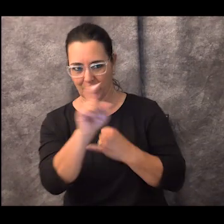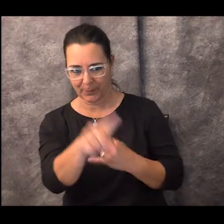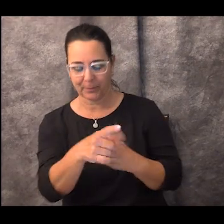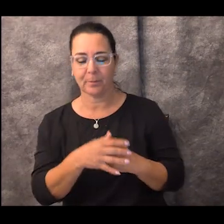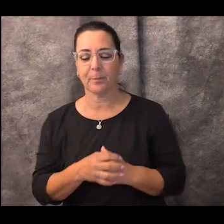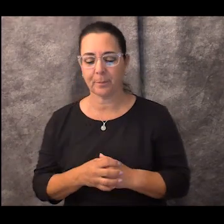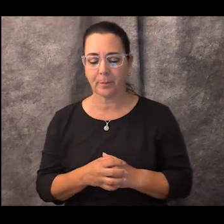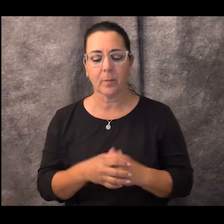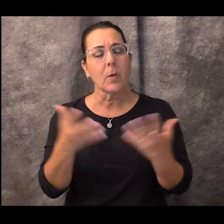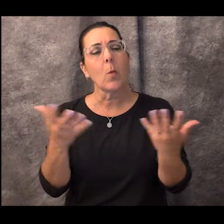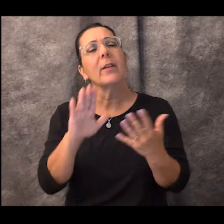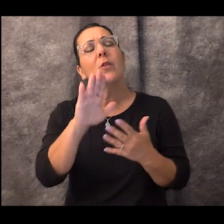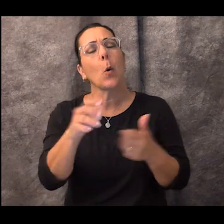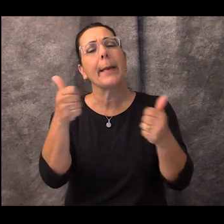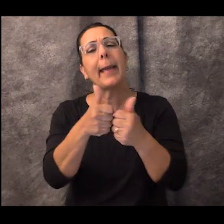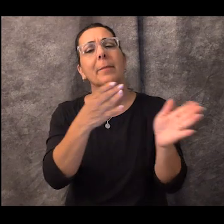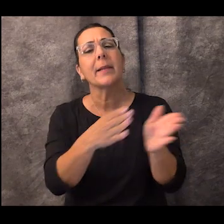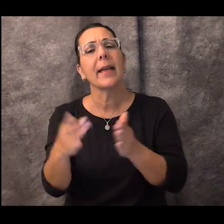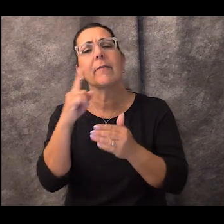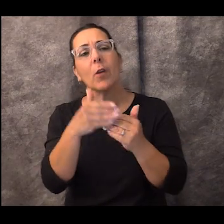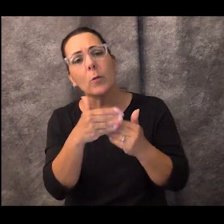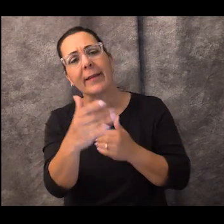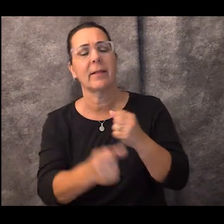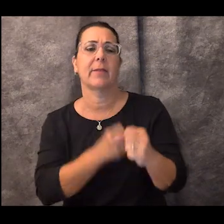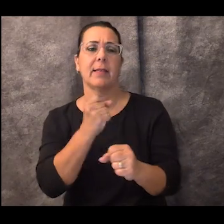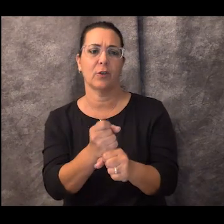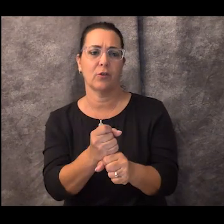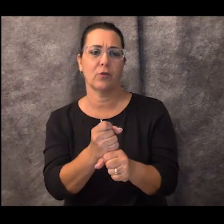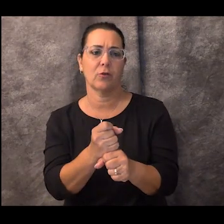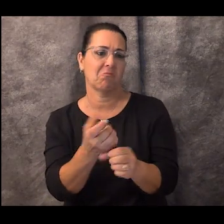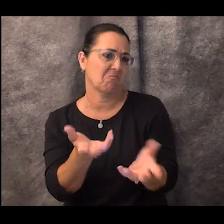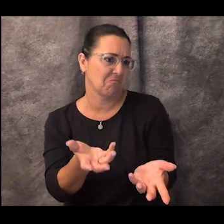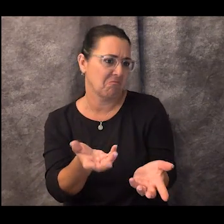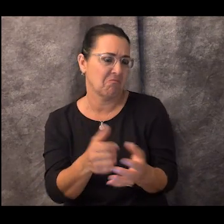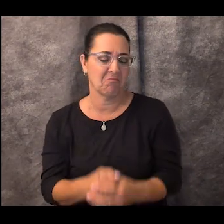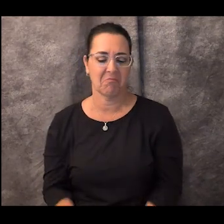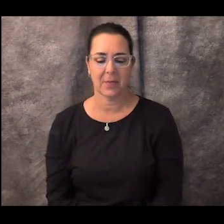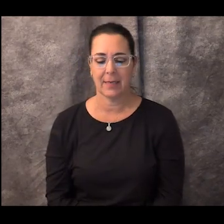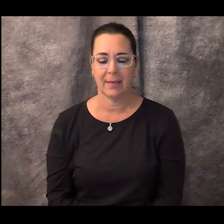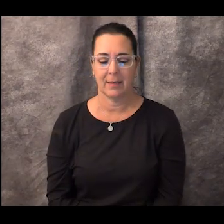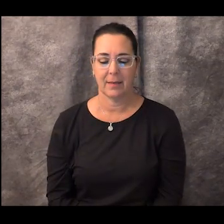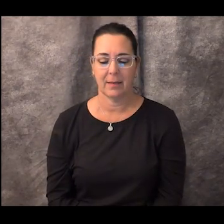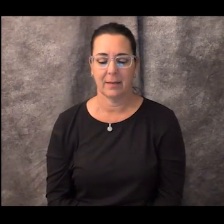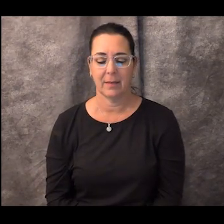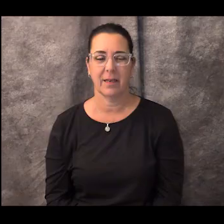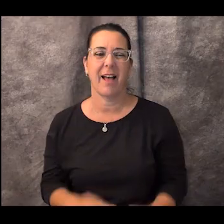What is your game plan for the rest of the year? It's obviously a midterm election year.